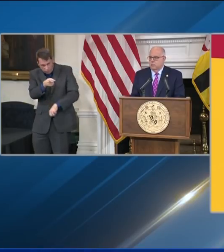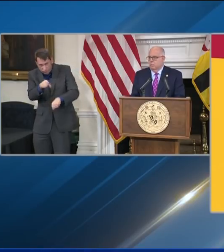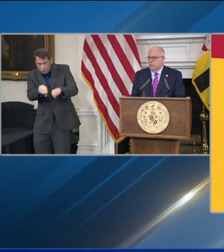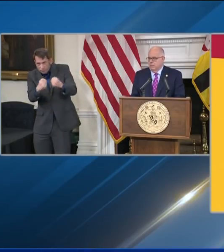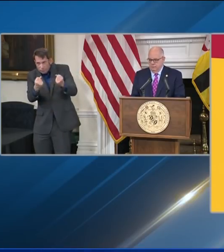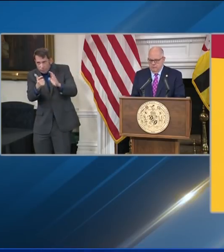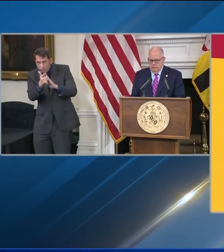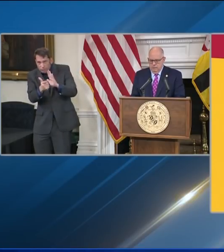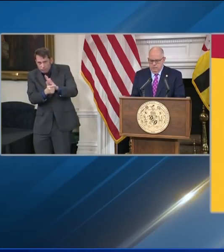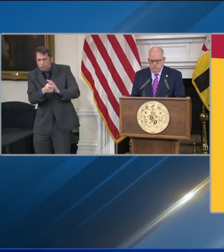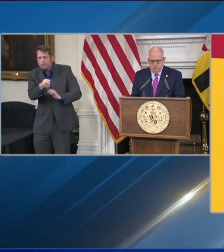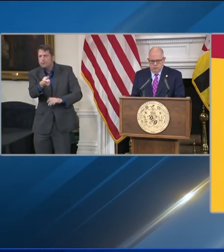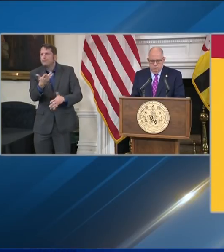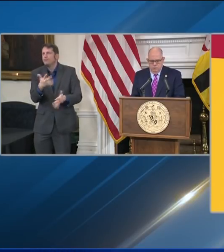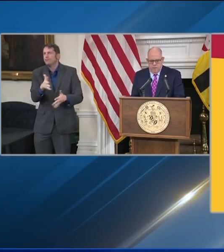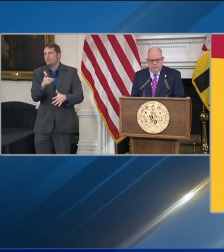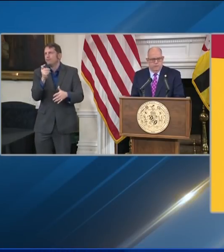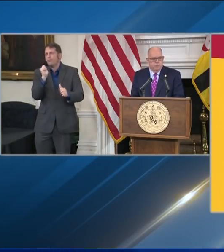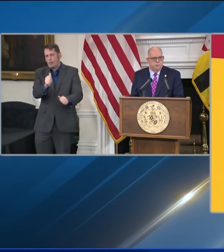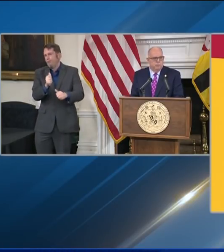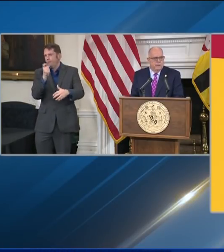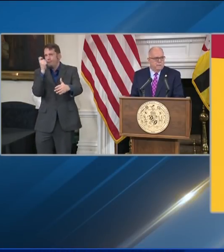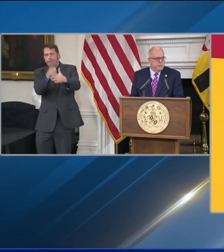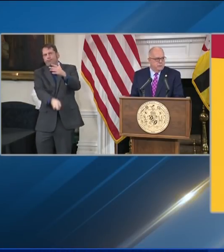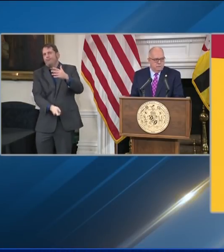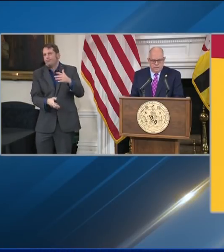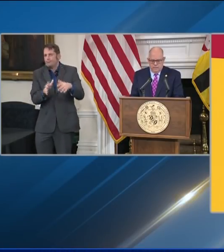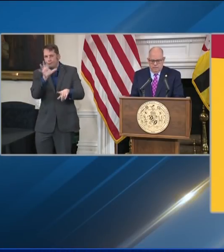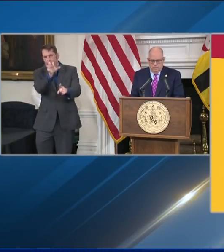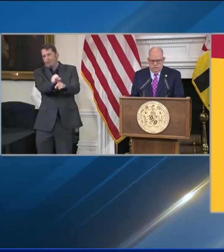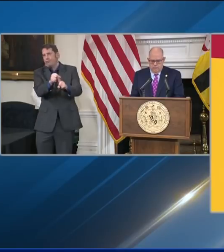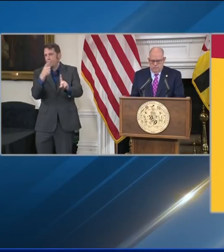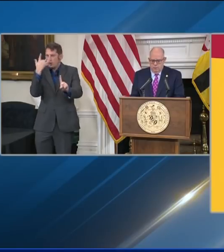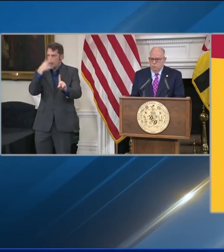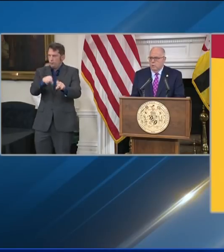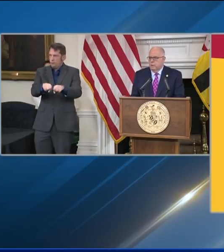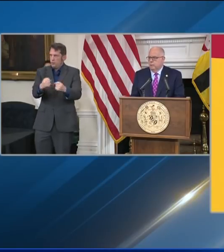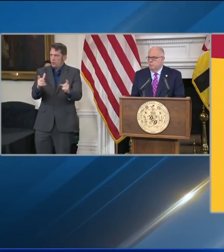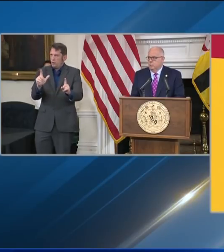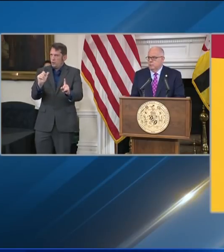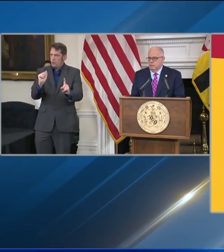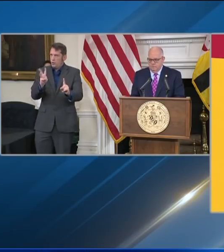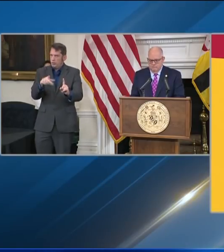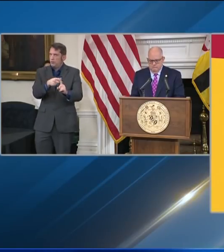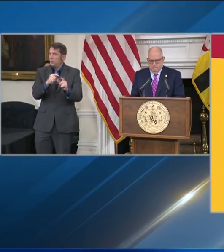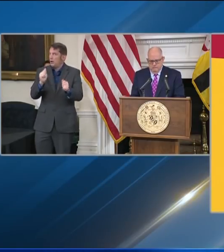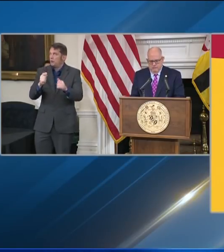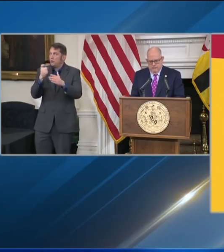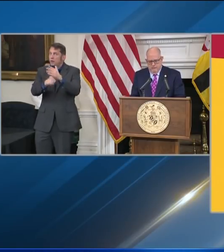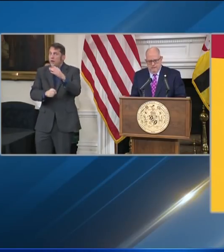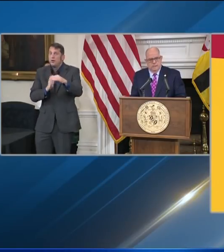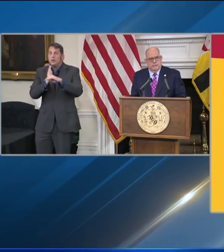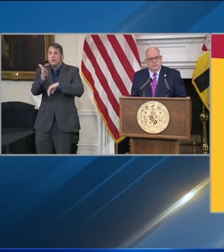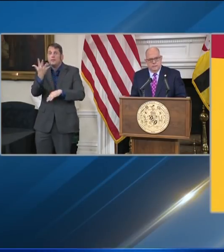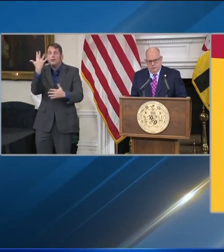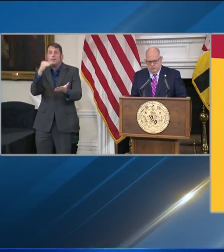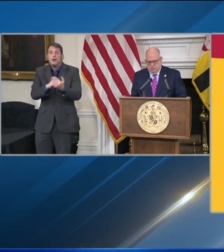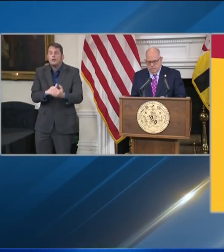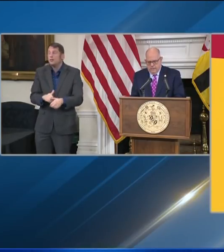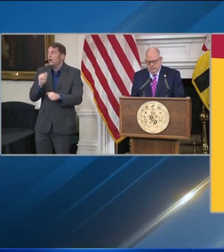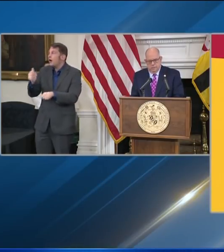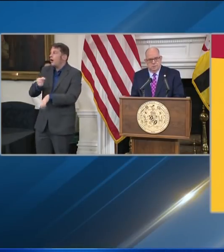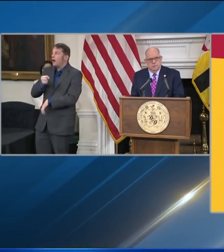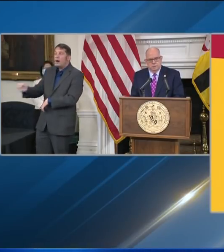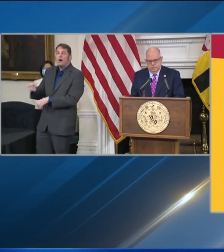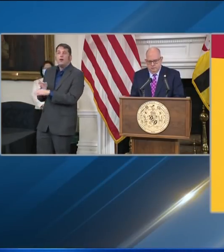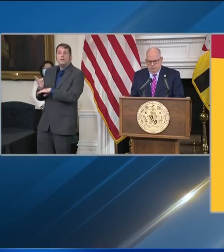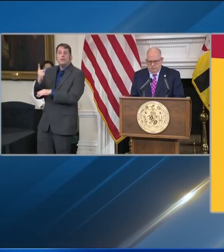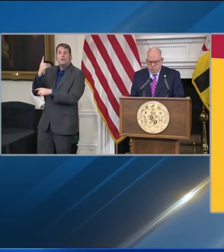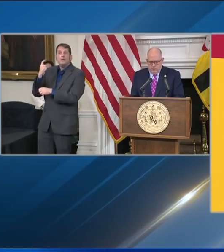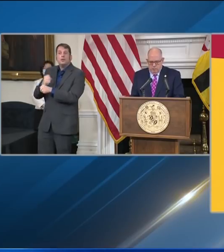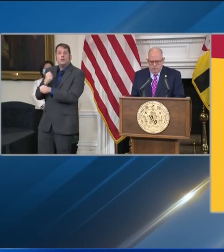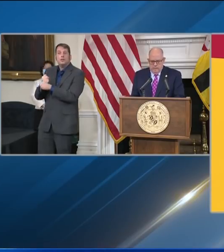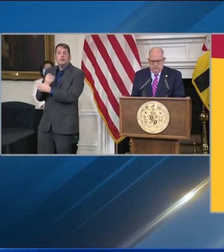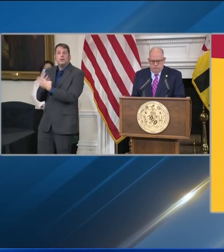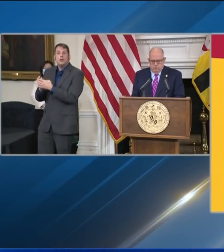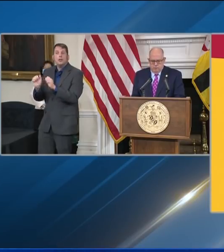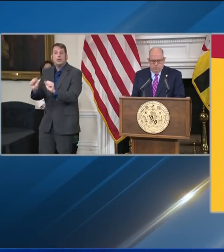VIOLATION OF THE PUBLIC HEALTH EMERGENCY ORDERS IS A CRIME A MISDEMEANOR SUBJECT TO A FINE OF UP TO $5,000 AND UP TO ONE YEAR IN PRISON.